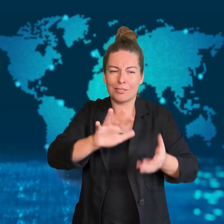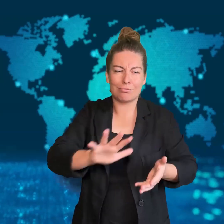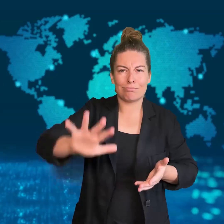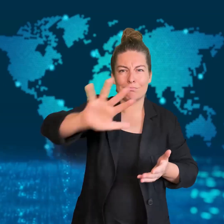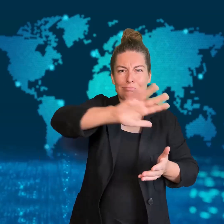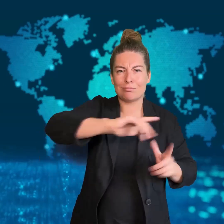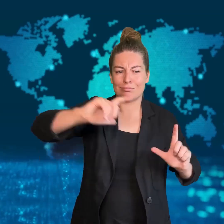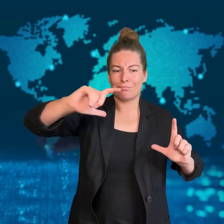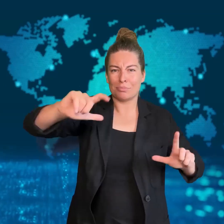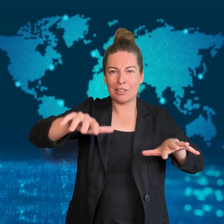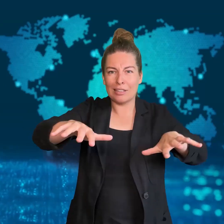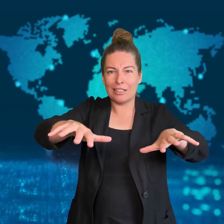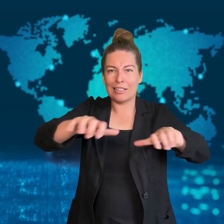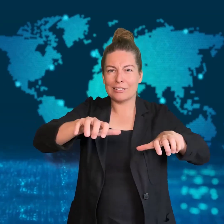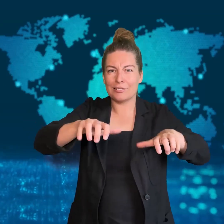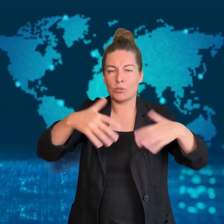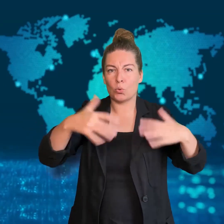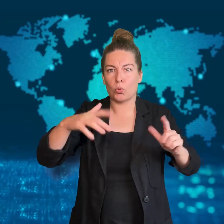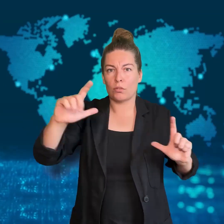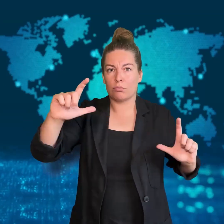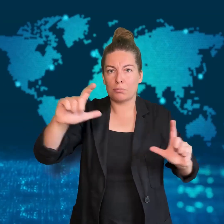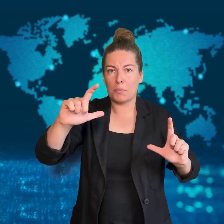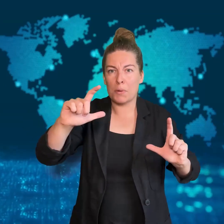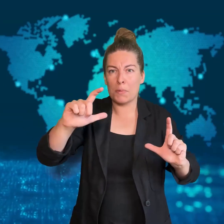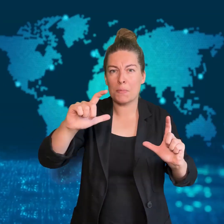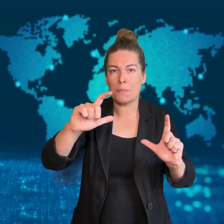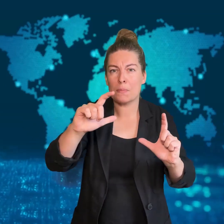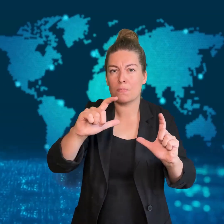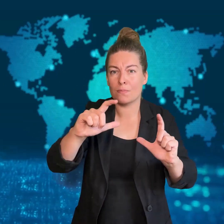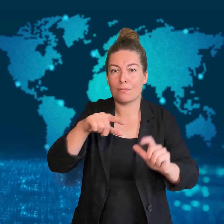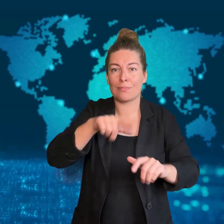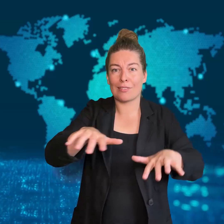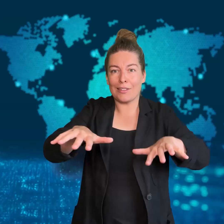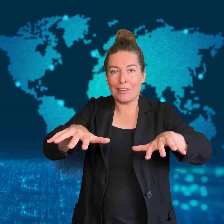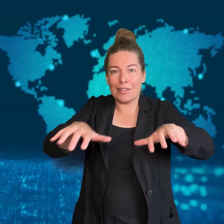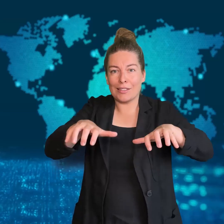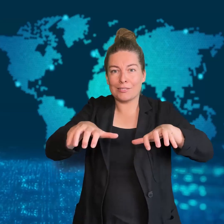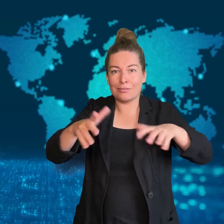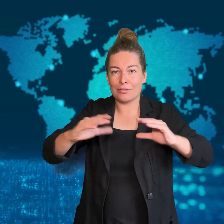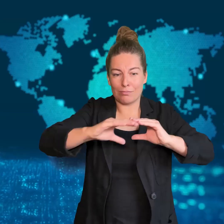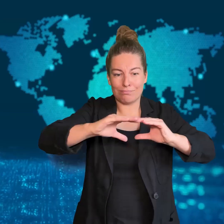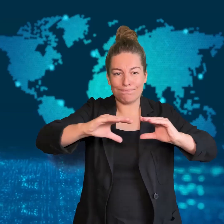the planet warms up.